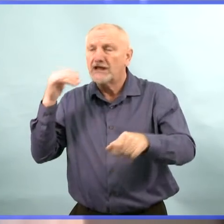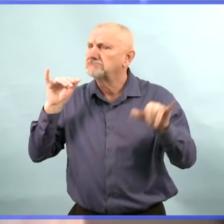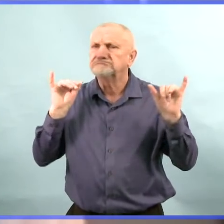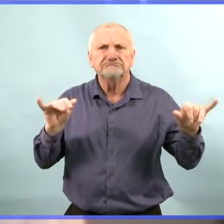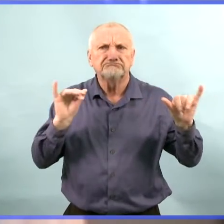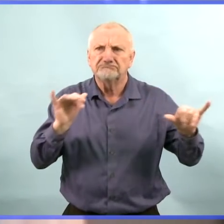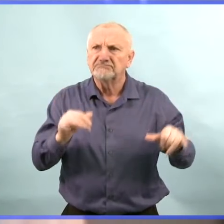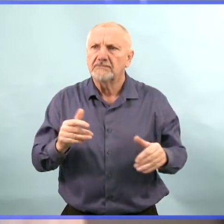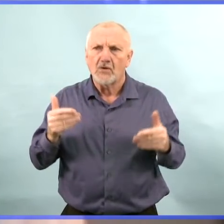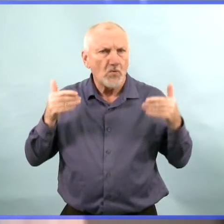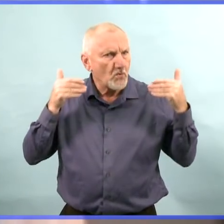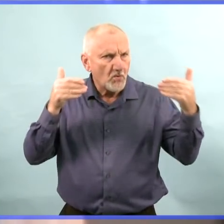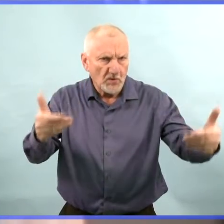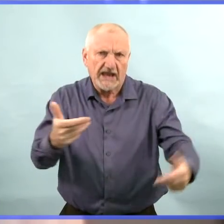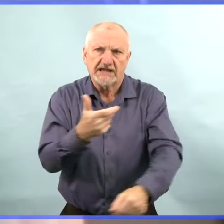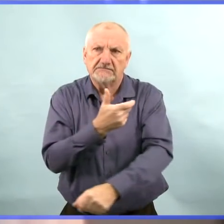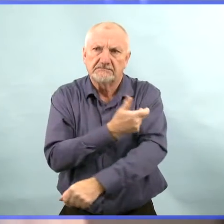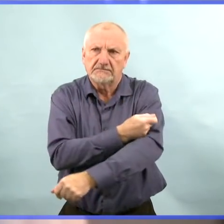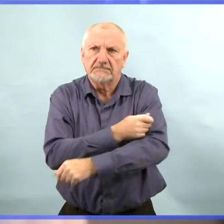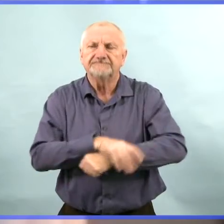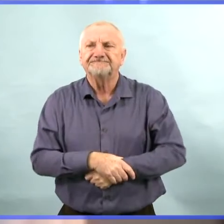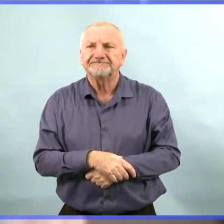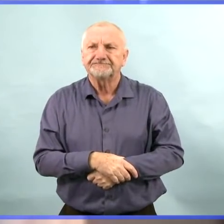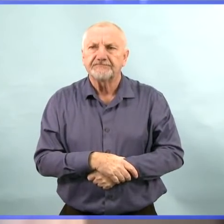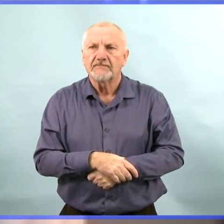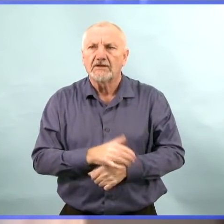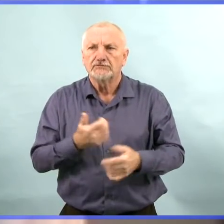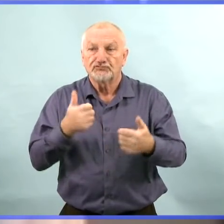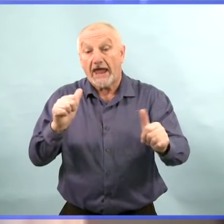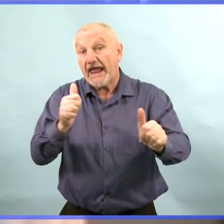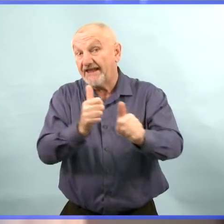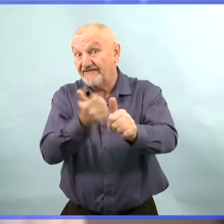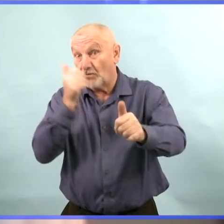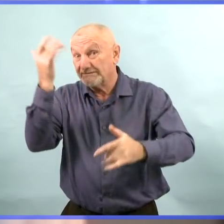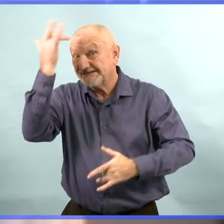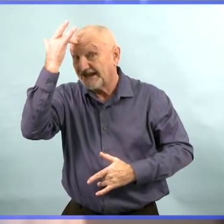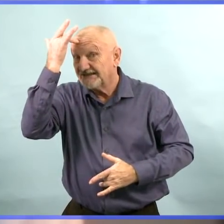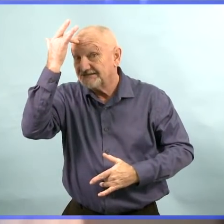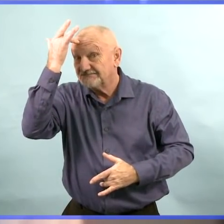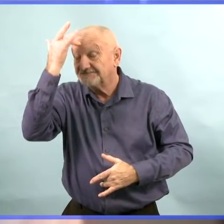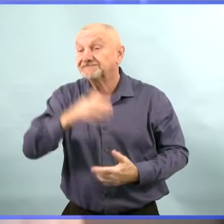strain on our healthcare system and getting a flu shot is yet another way of of doing just that so